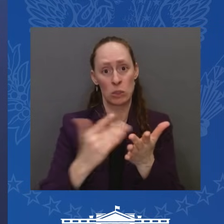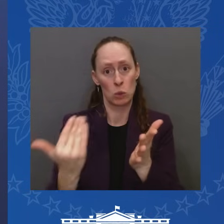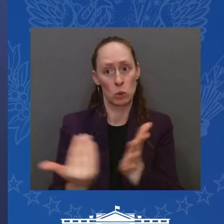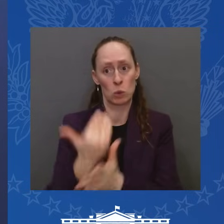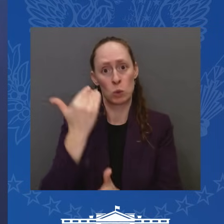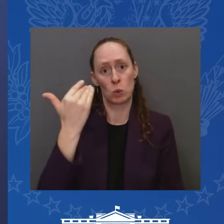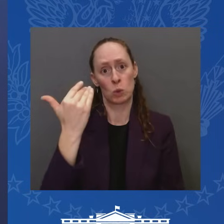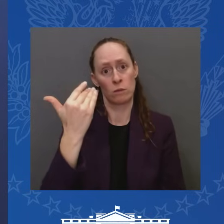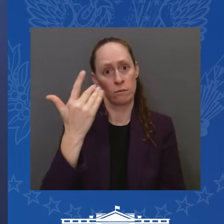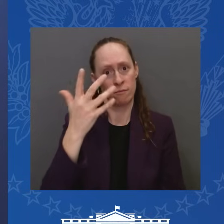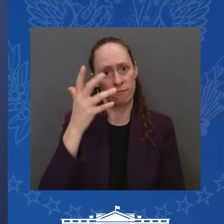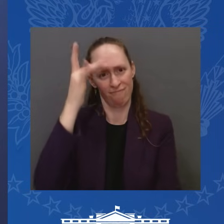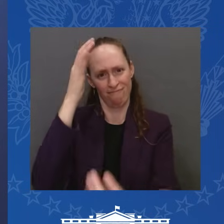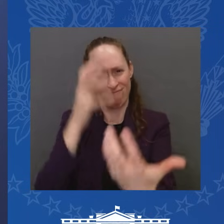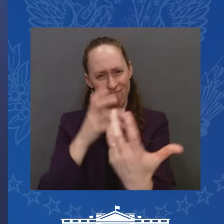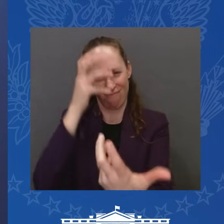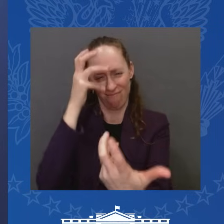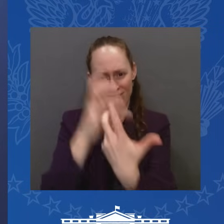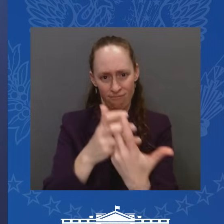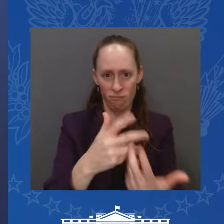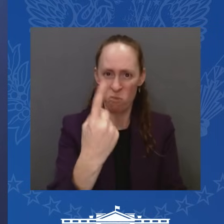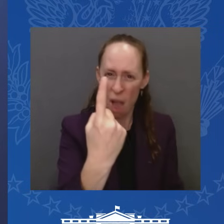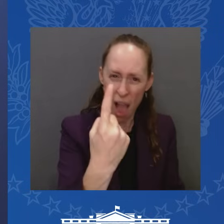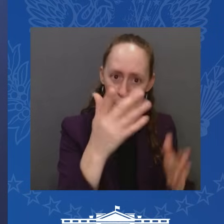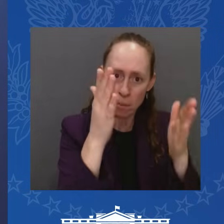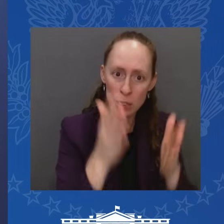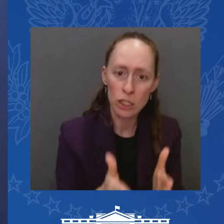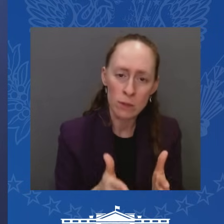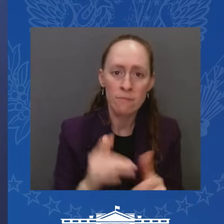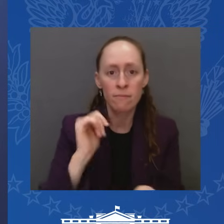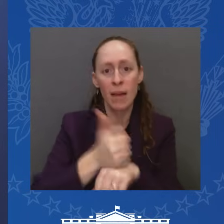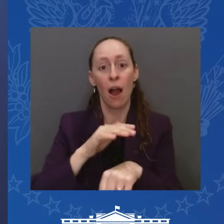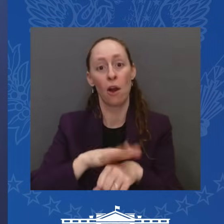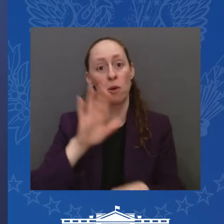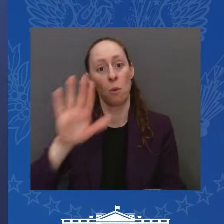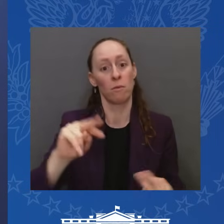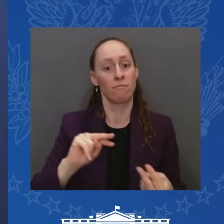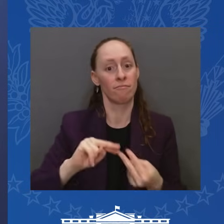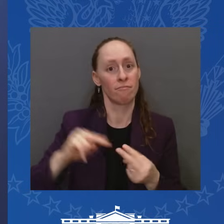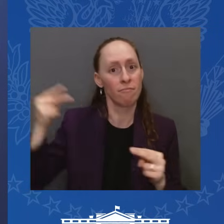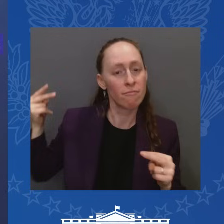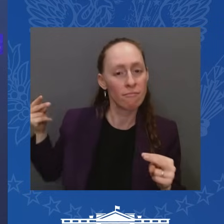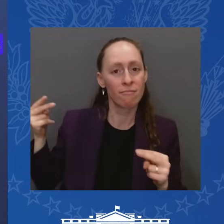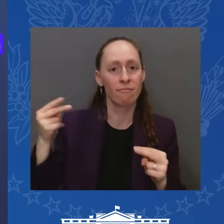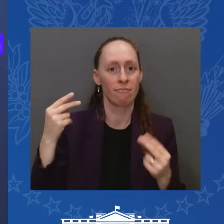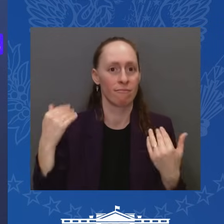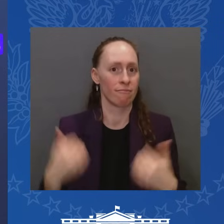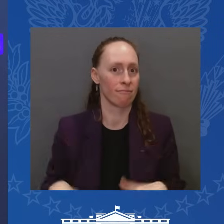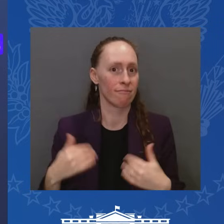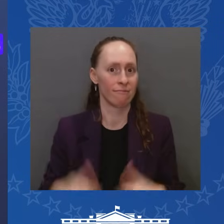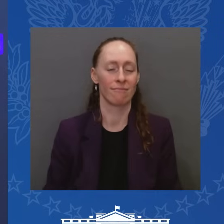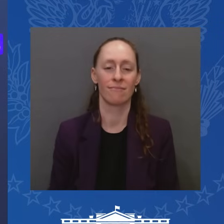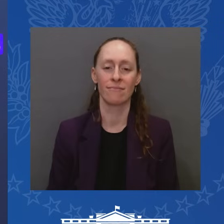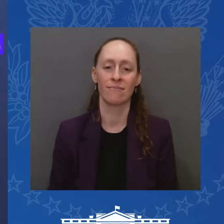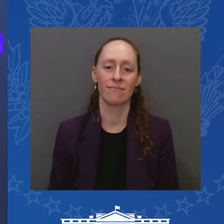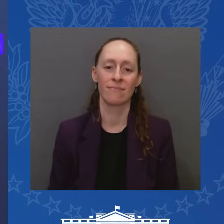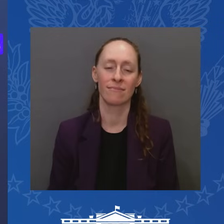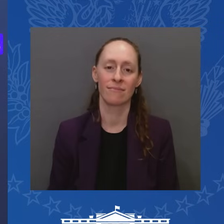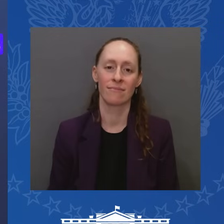I believe it's going to save a lot of lives in the long run. Ohio -- the largest concentration of rubber and plastics manufacturing in North America.